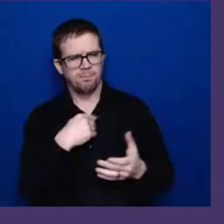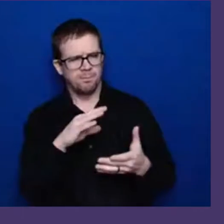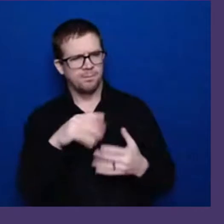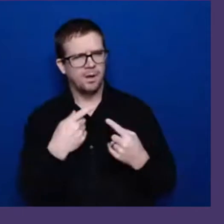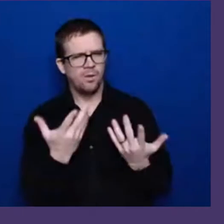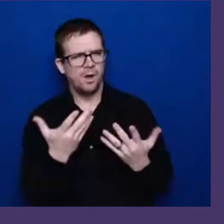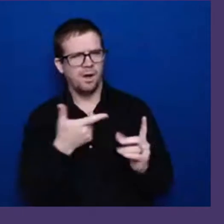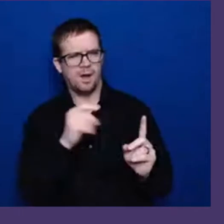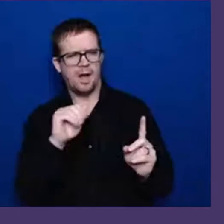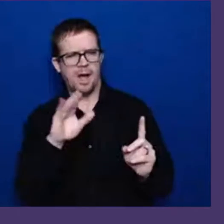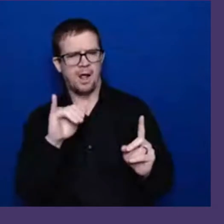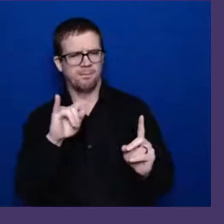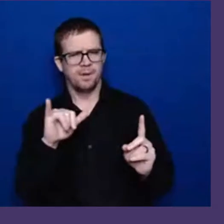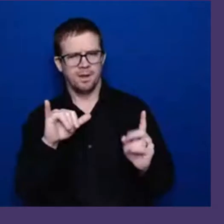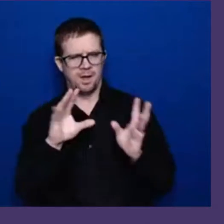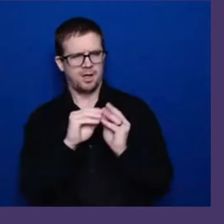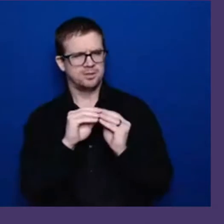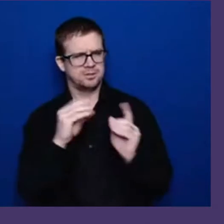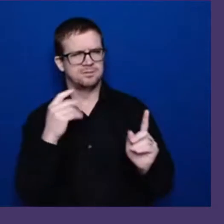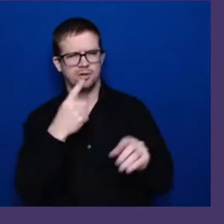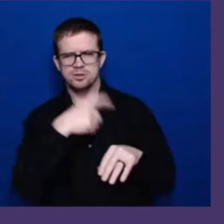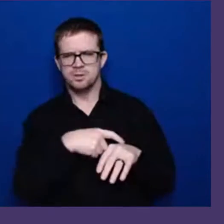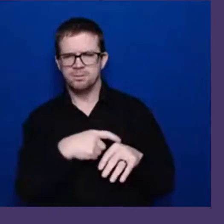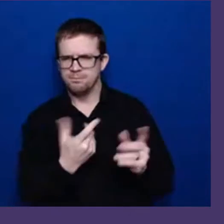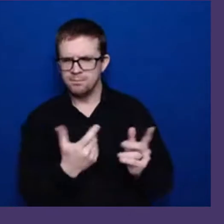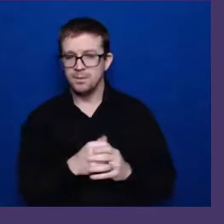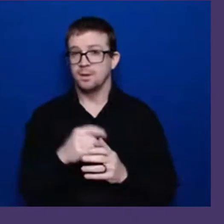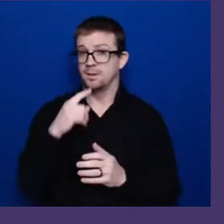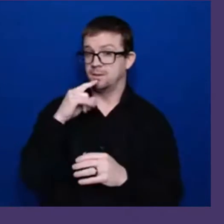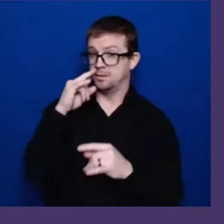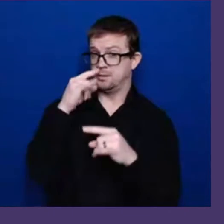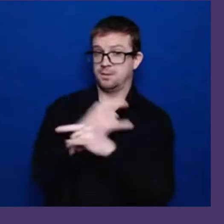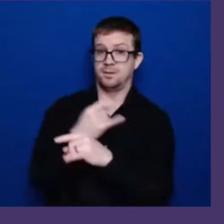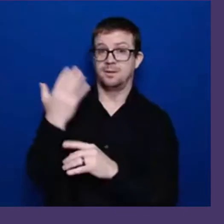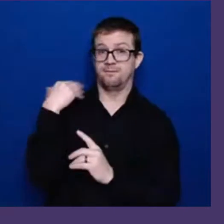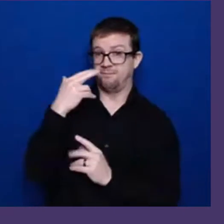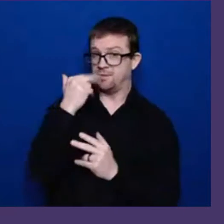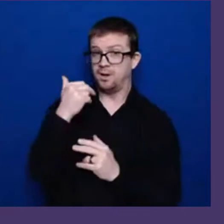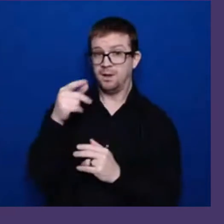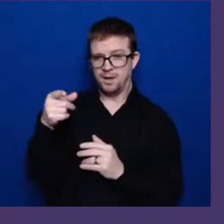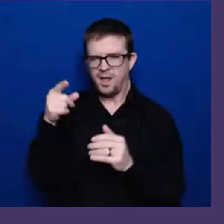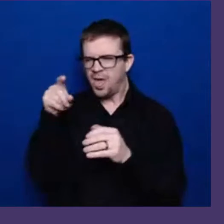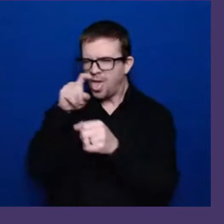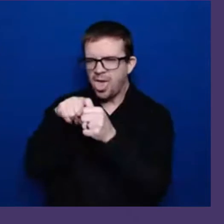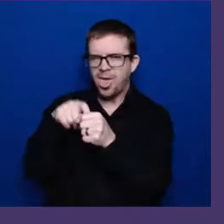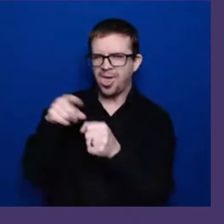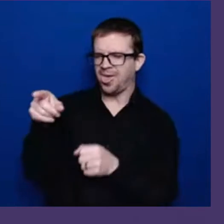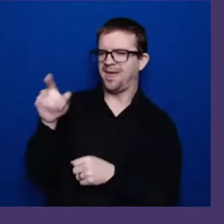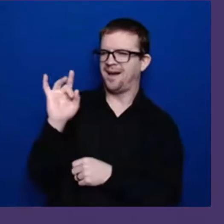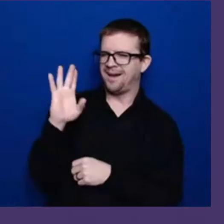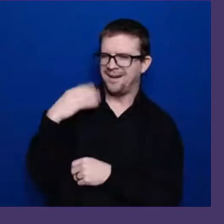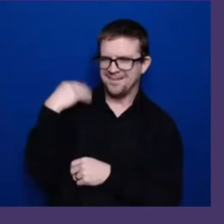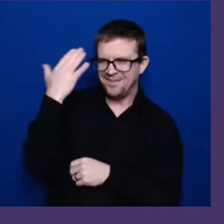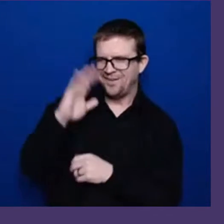I didn't know that, that you were sneaking in. This is when Ability Summit was just internal employees, which is where it began and where